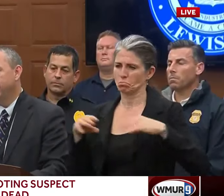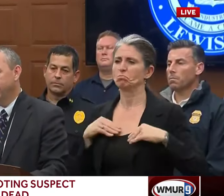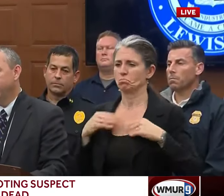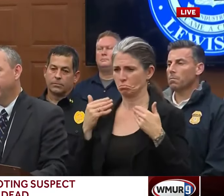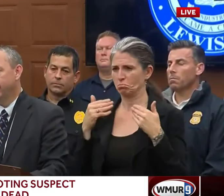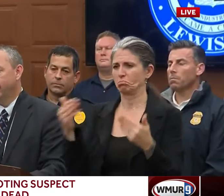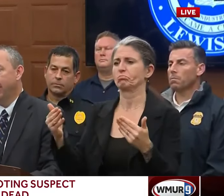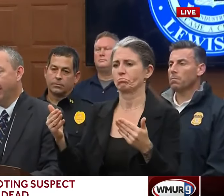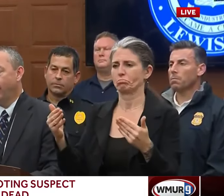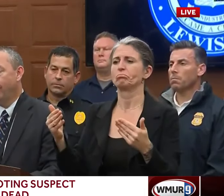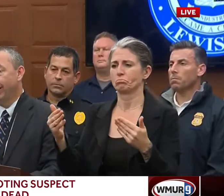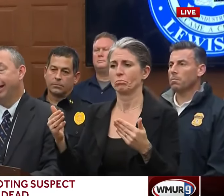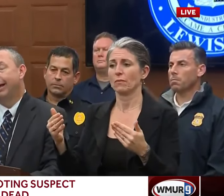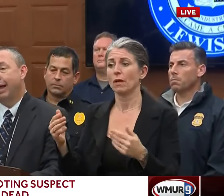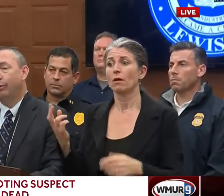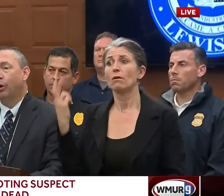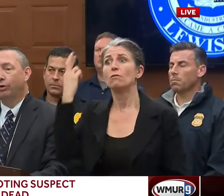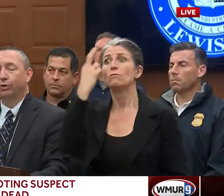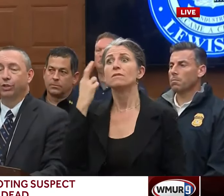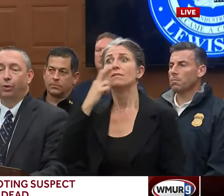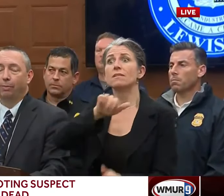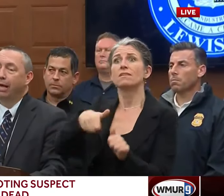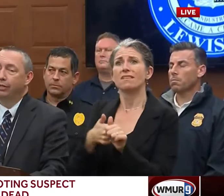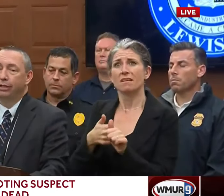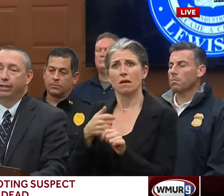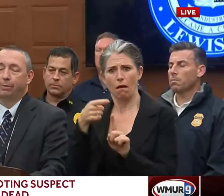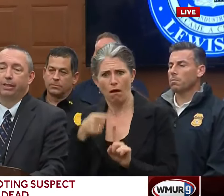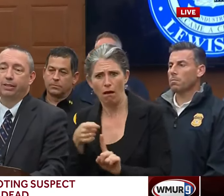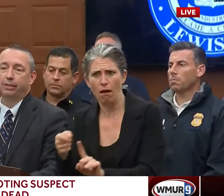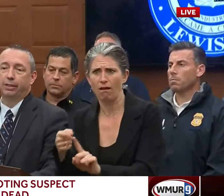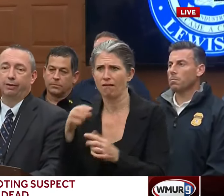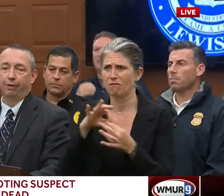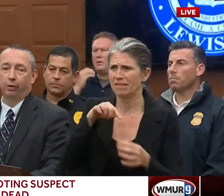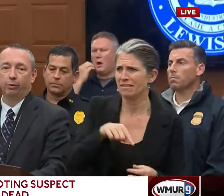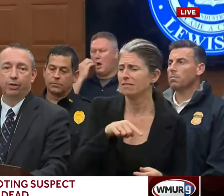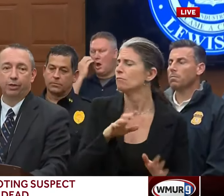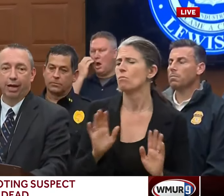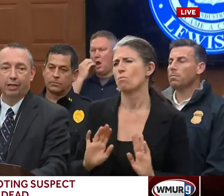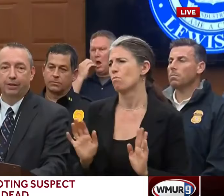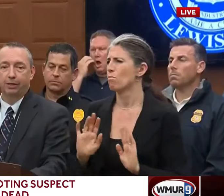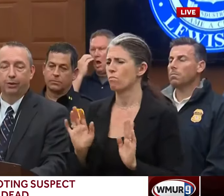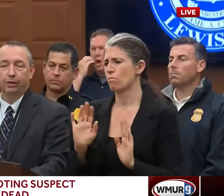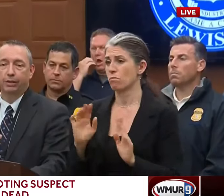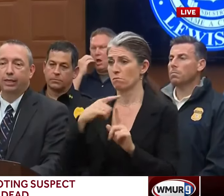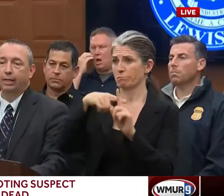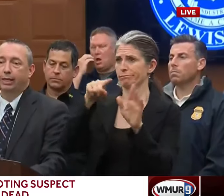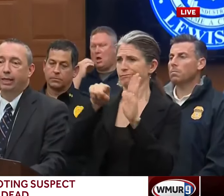AND AS THINGS TENDED TO SLOW DOWN, WE DIDN’T HAVE ANY IMMEDIATE THREATS. WE MADE THE THE DECISION TO TO BACK OFF THAT.